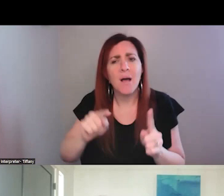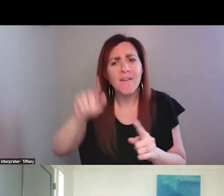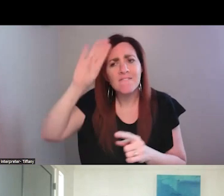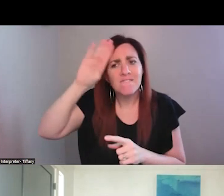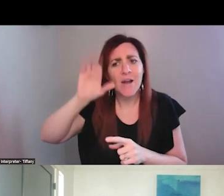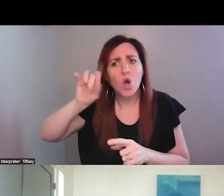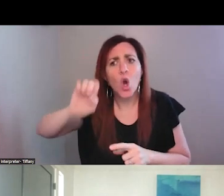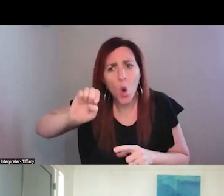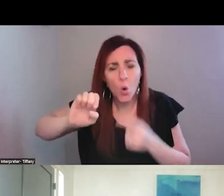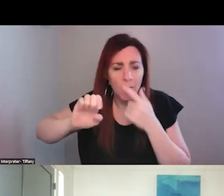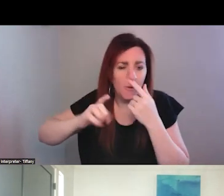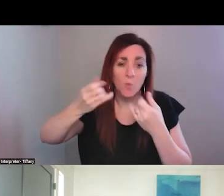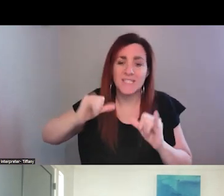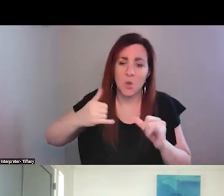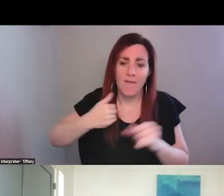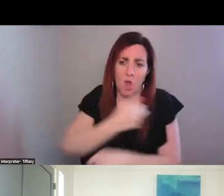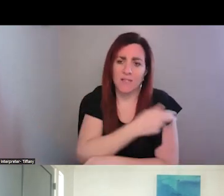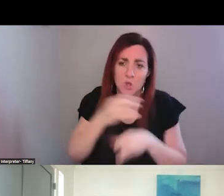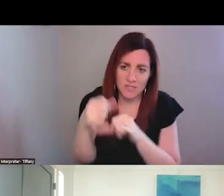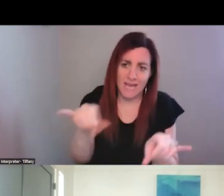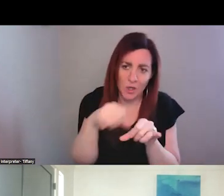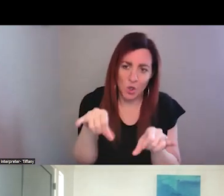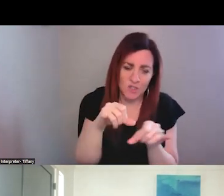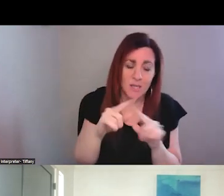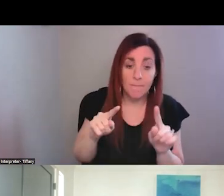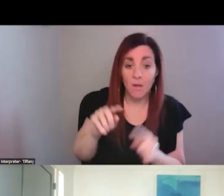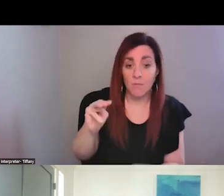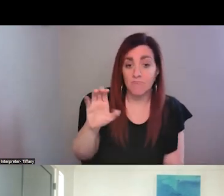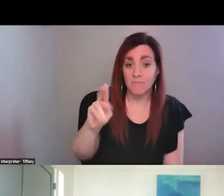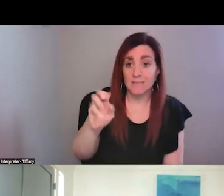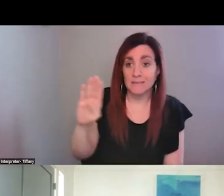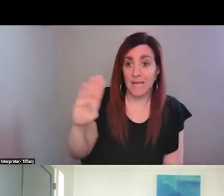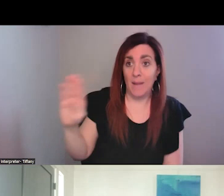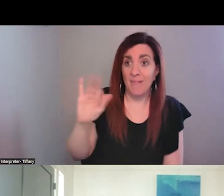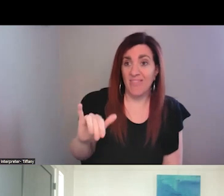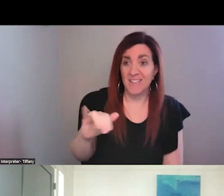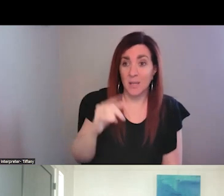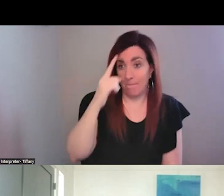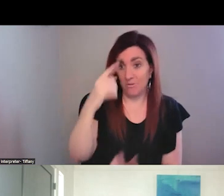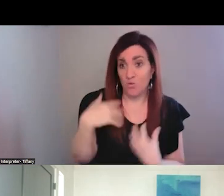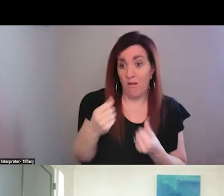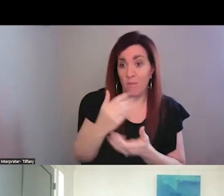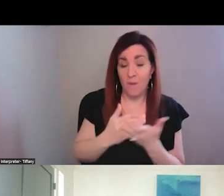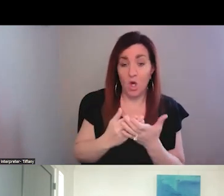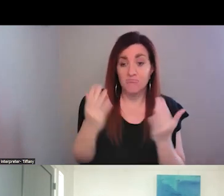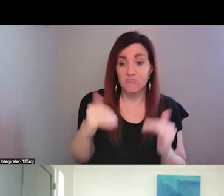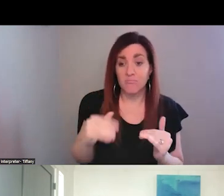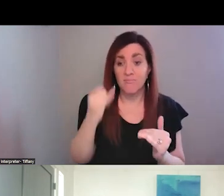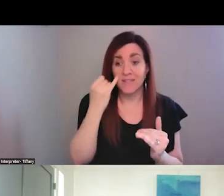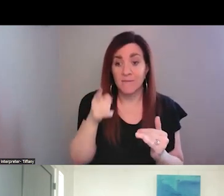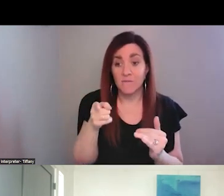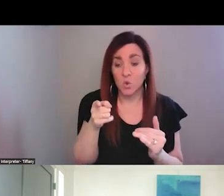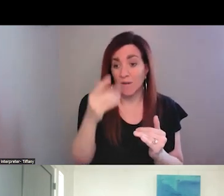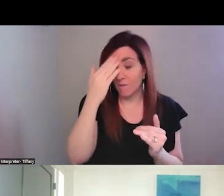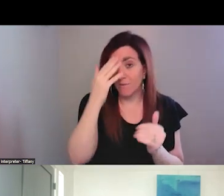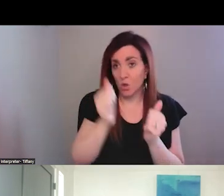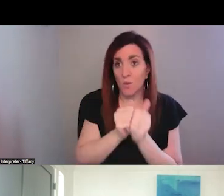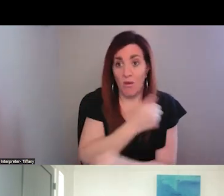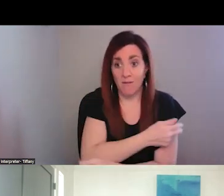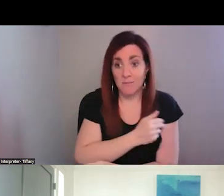TO MEET THE FIRE STANDARDS, BUT THAT IS THEIRS. WHEN THE COMMISSION COMES,